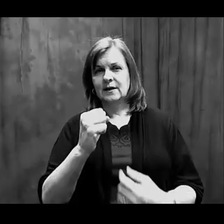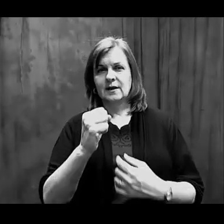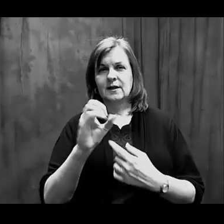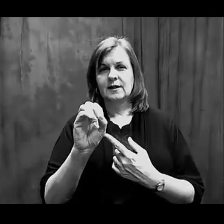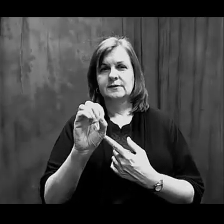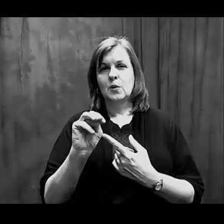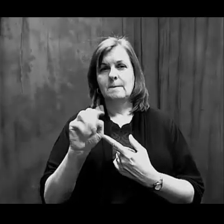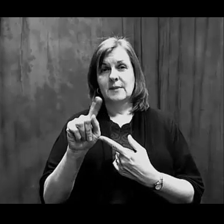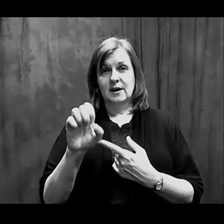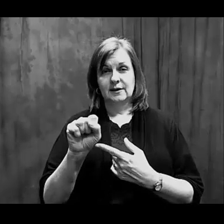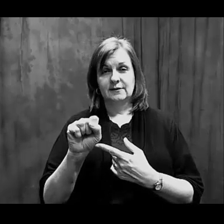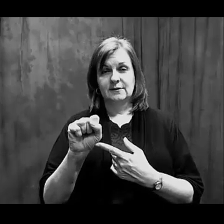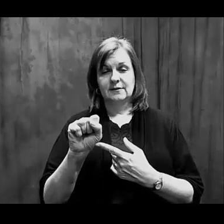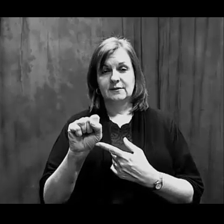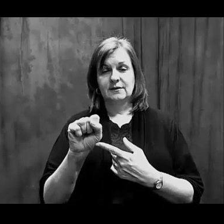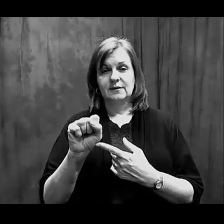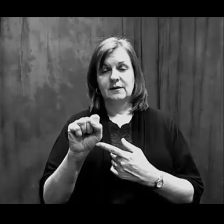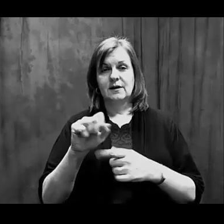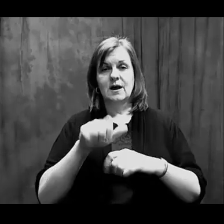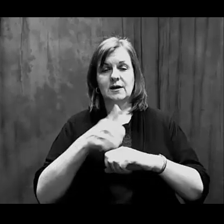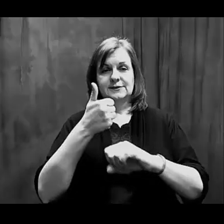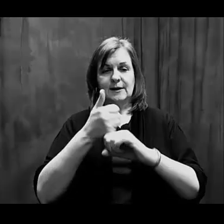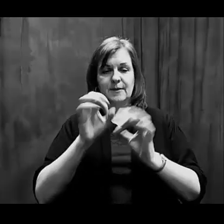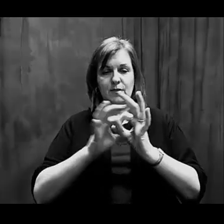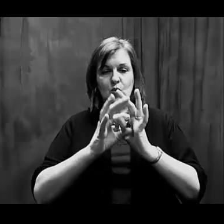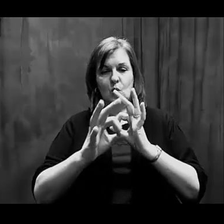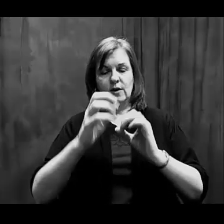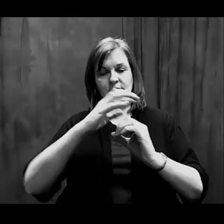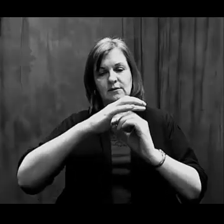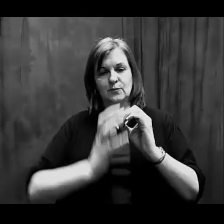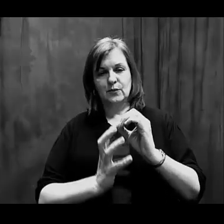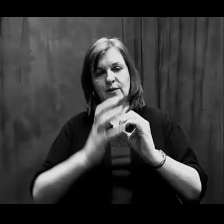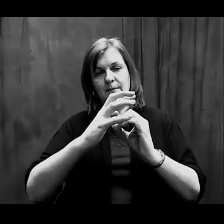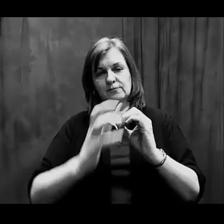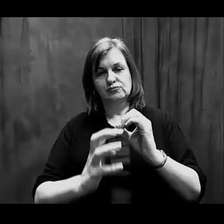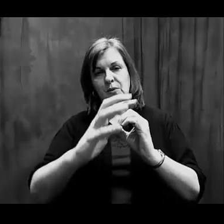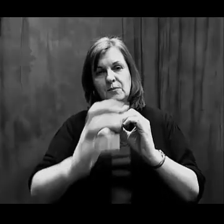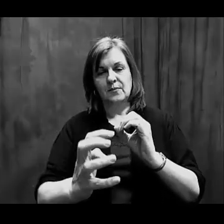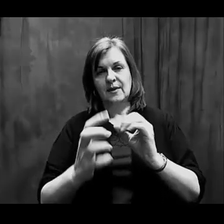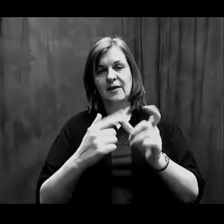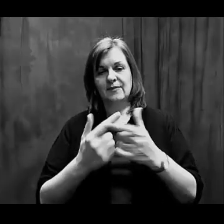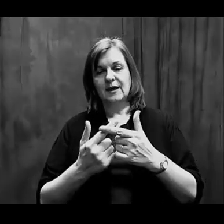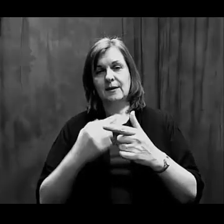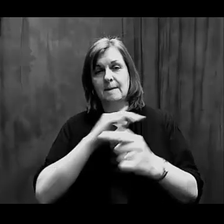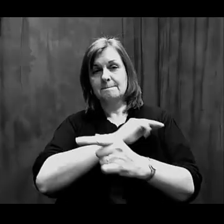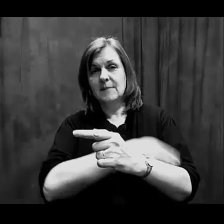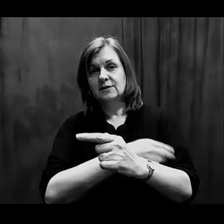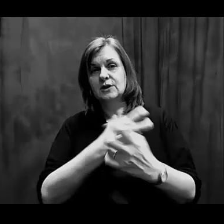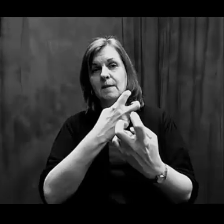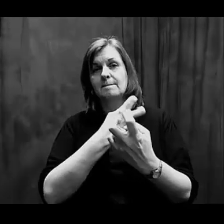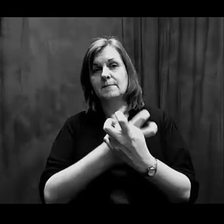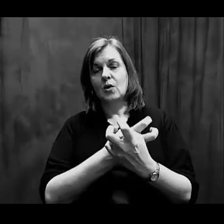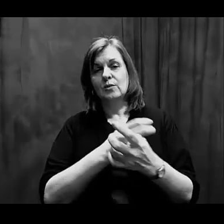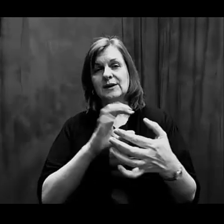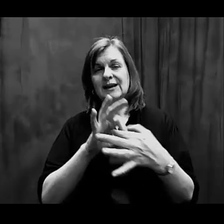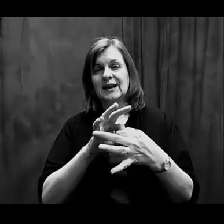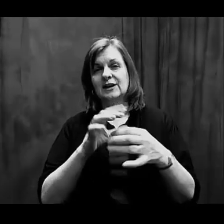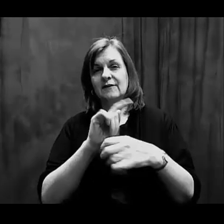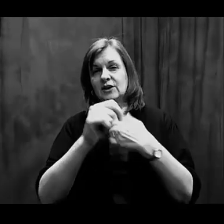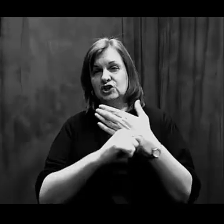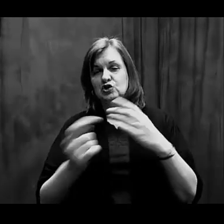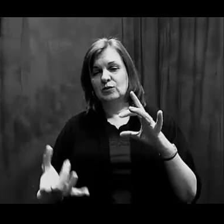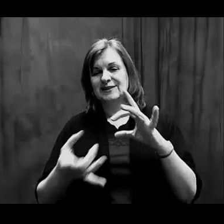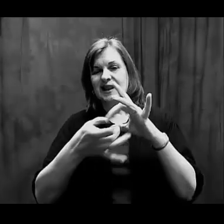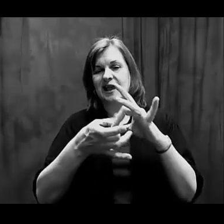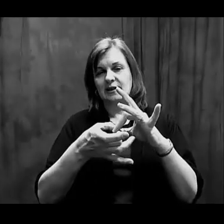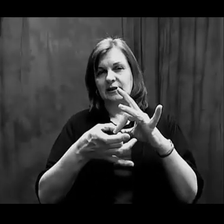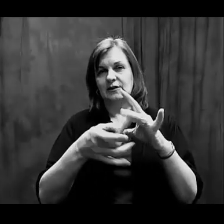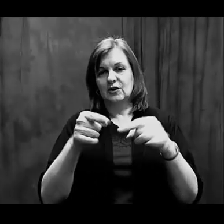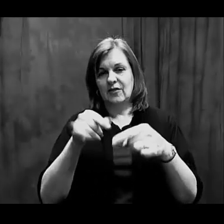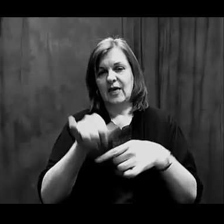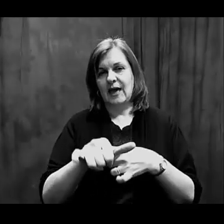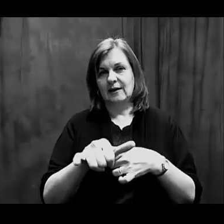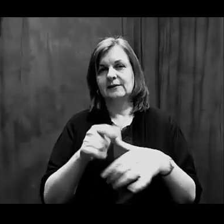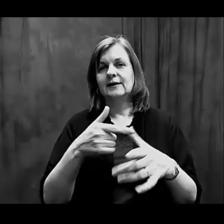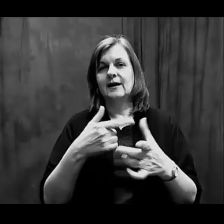somites form alongside of notochord so that we can attach muscles bone and connective tissues in place